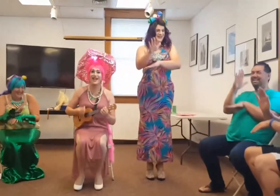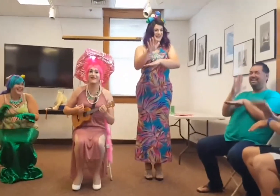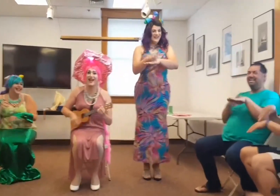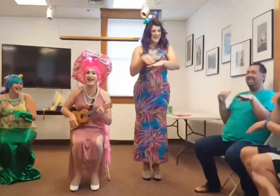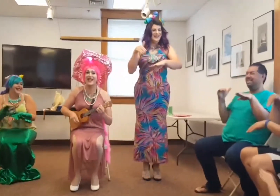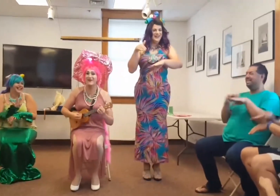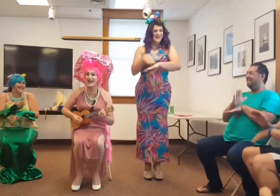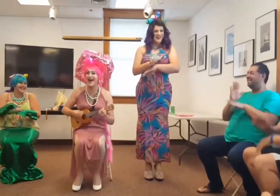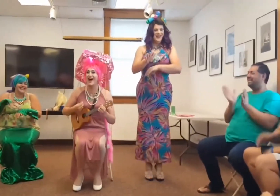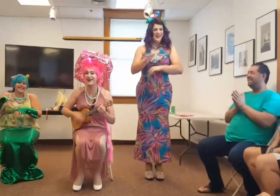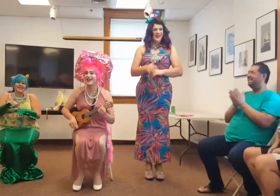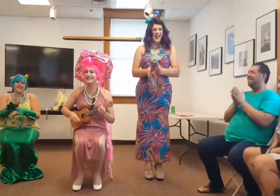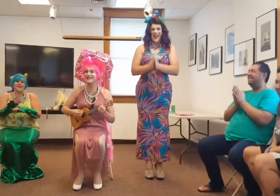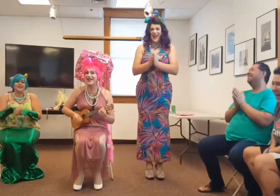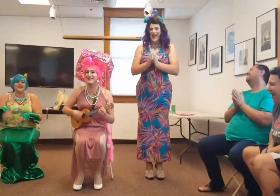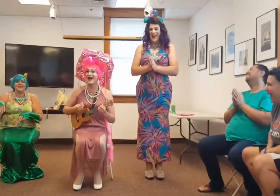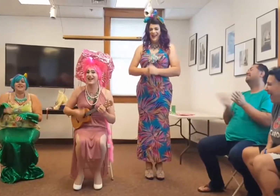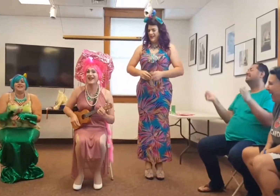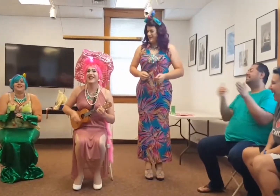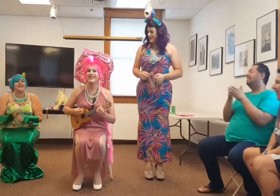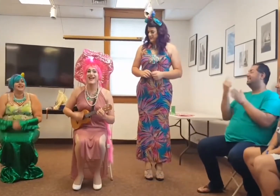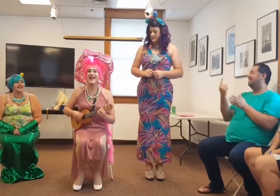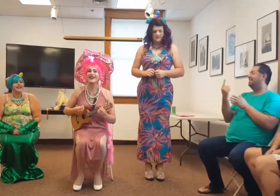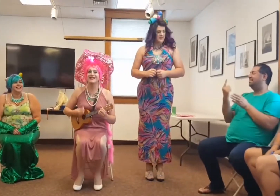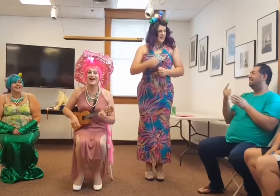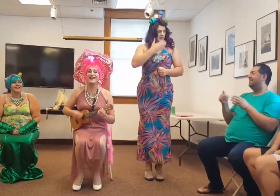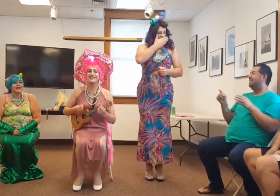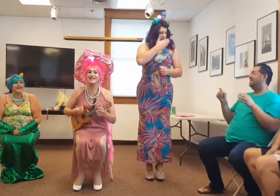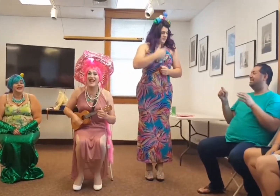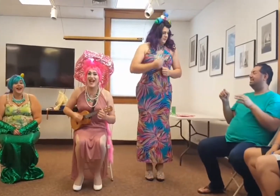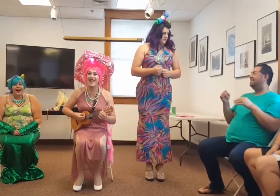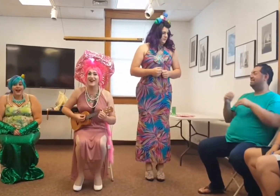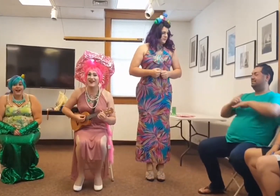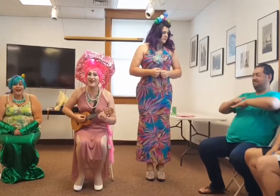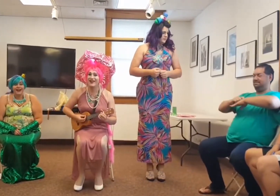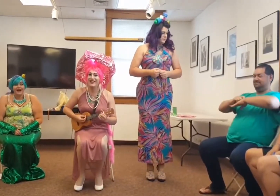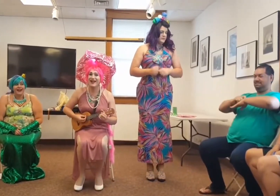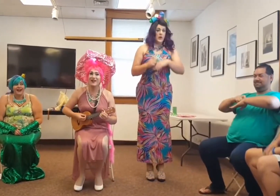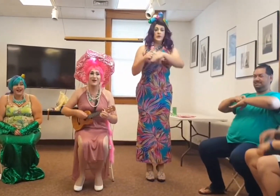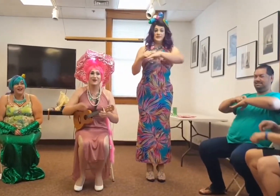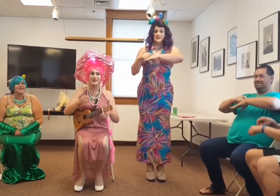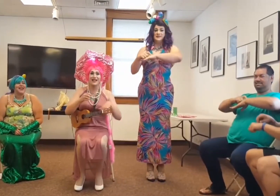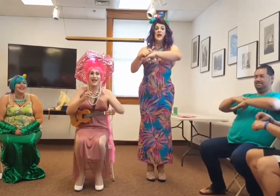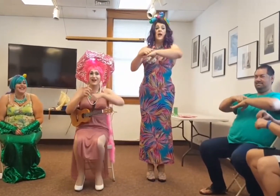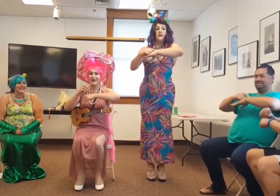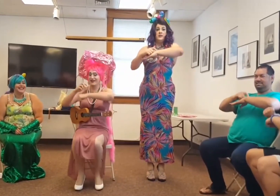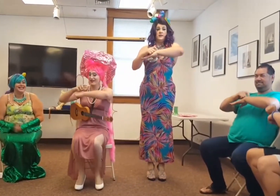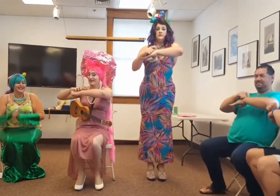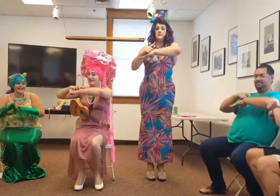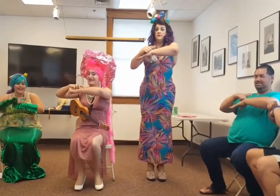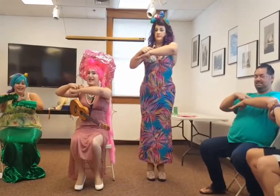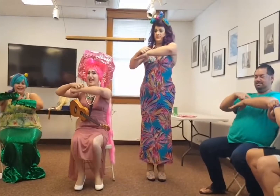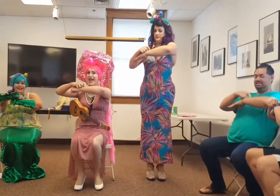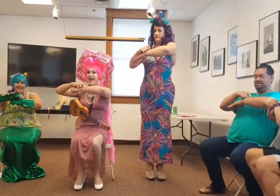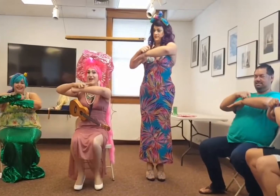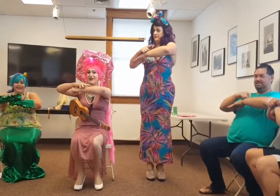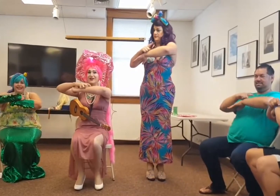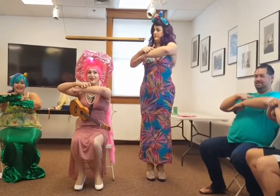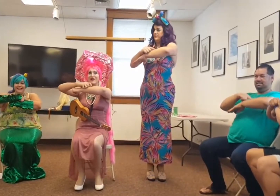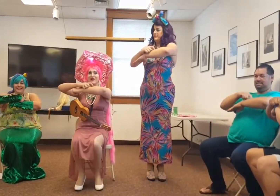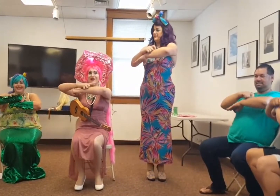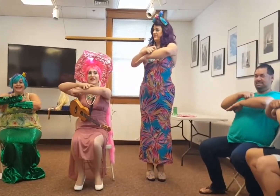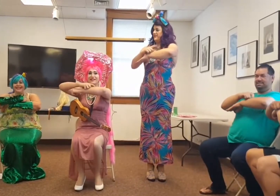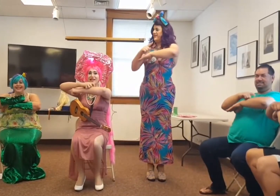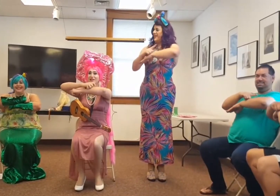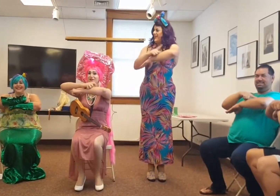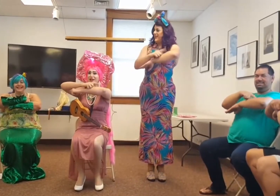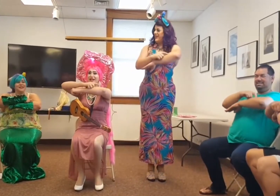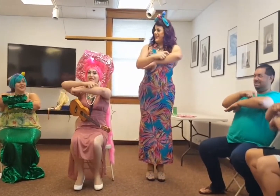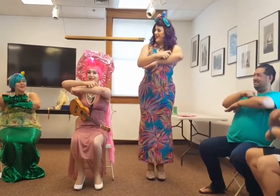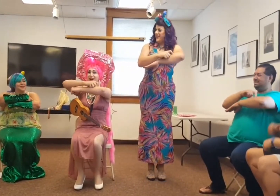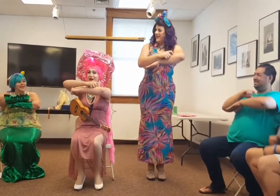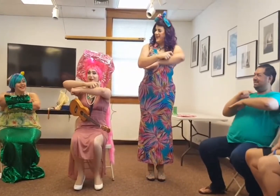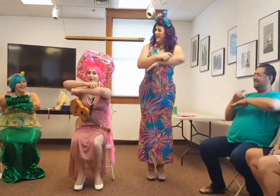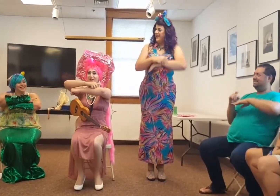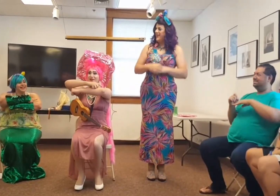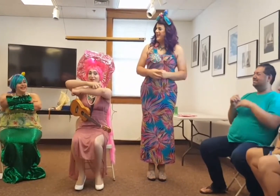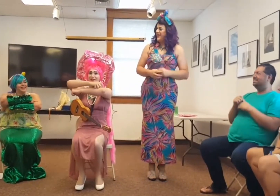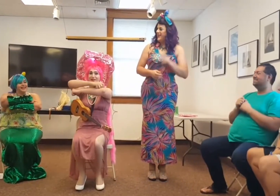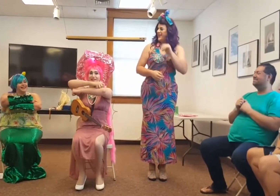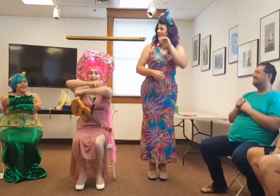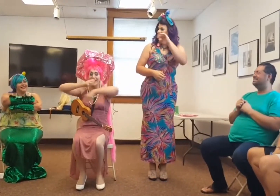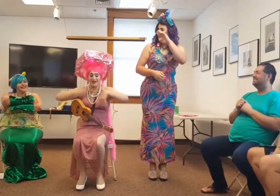Ready, here we go! There's another one there's a snail. How do we do "snail." Snails are very slow. Yes.